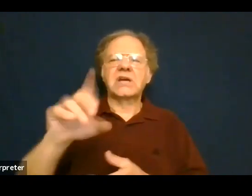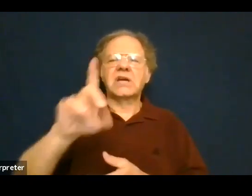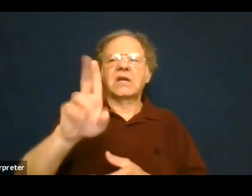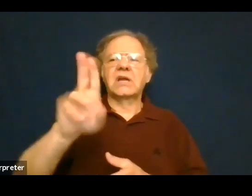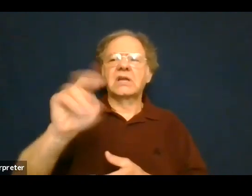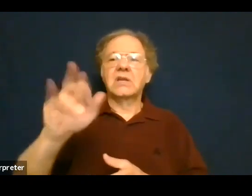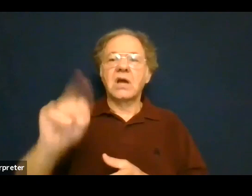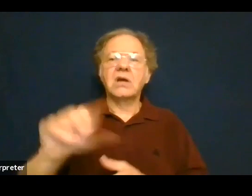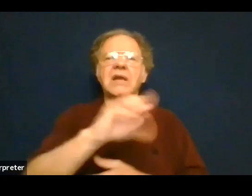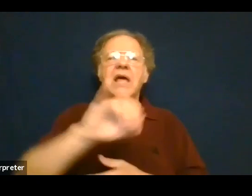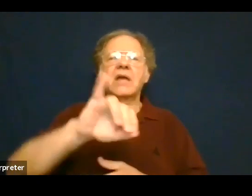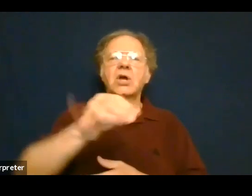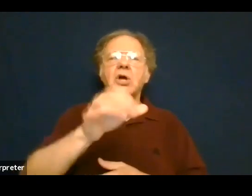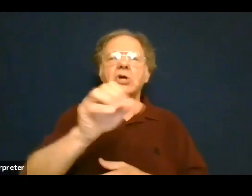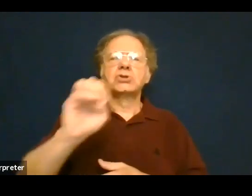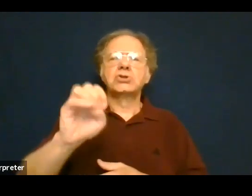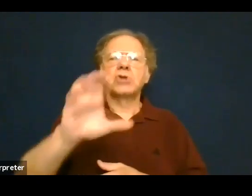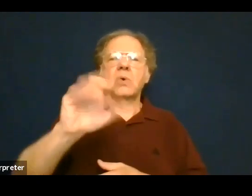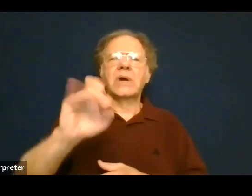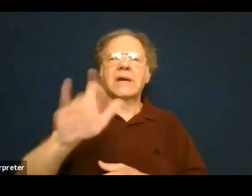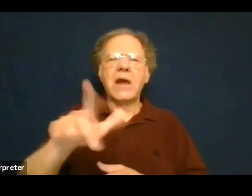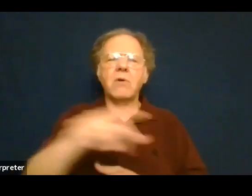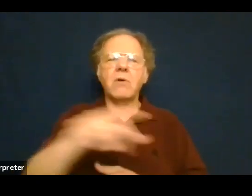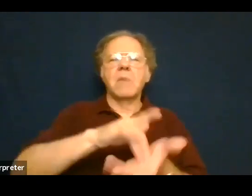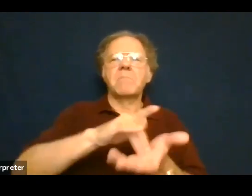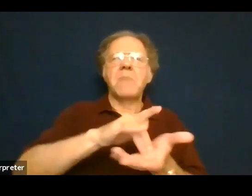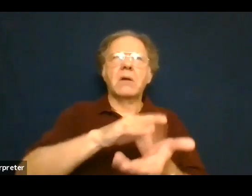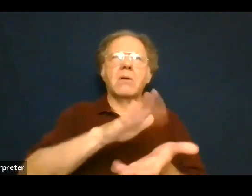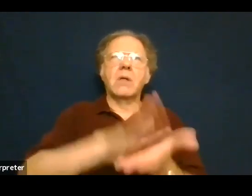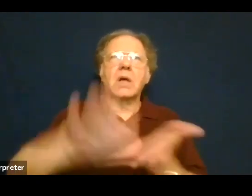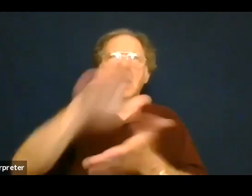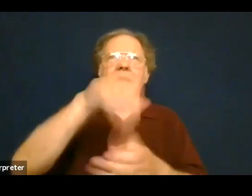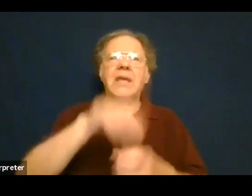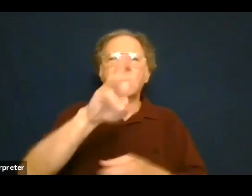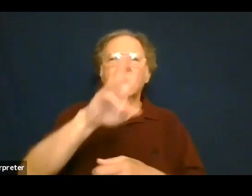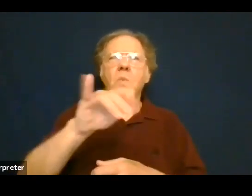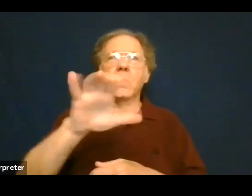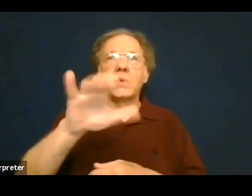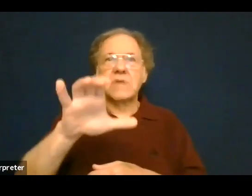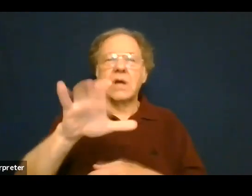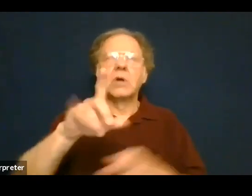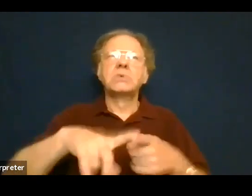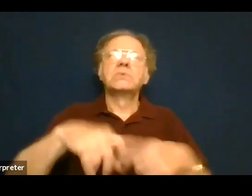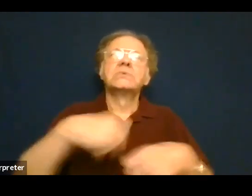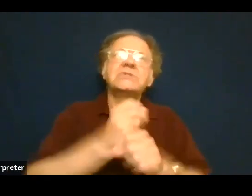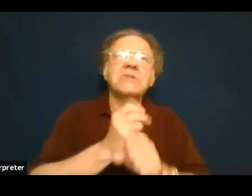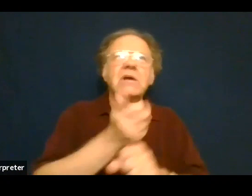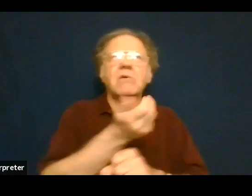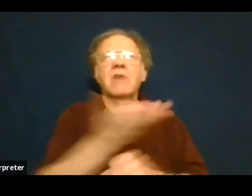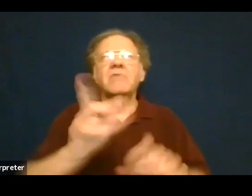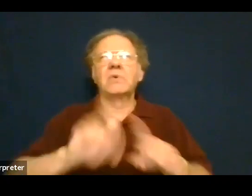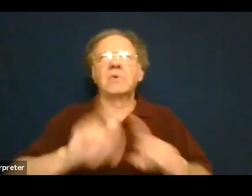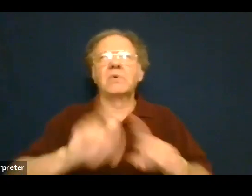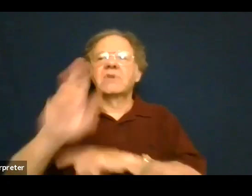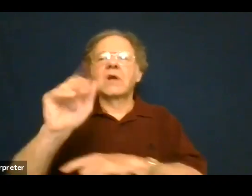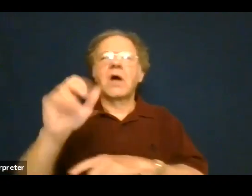who's at medical college of Wisconsin, to generate a number of different Usher fish models--